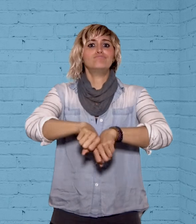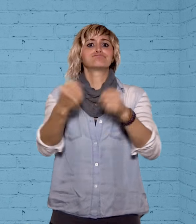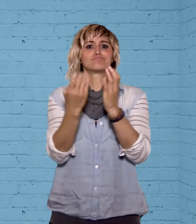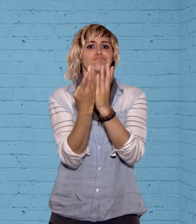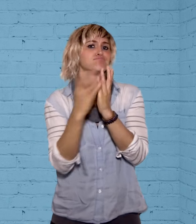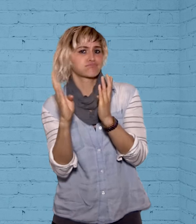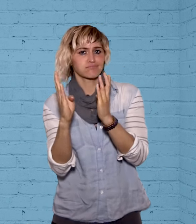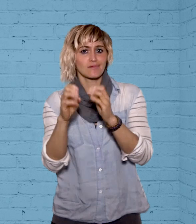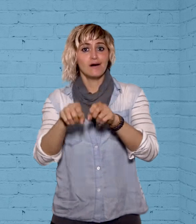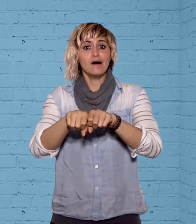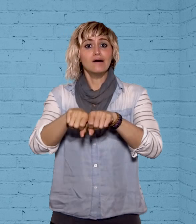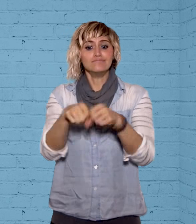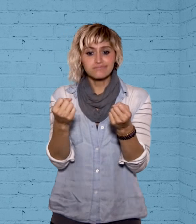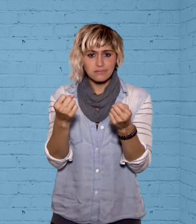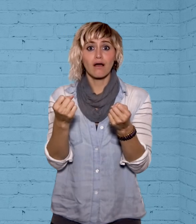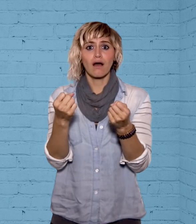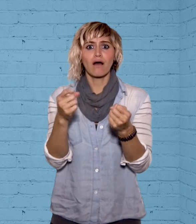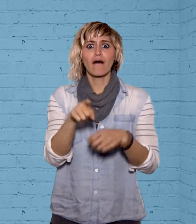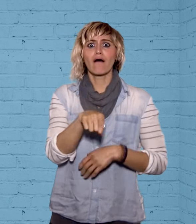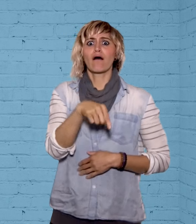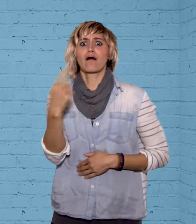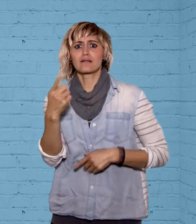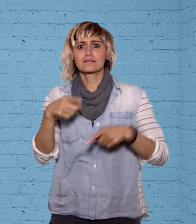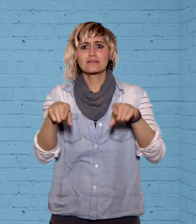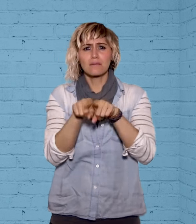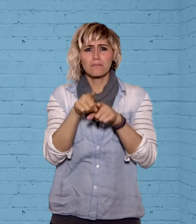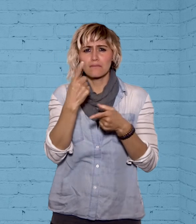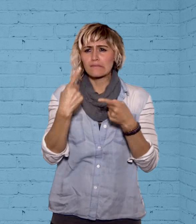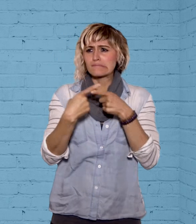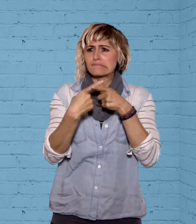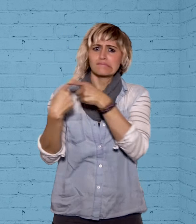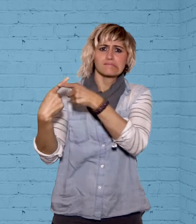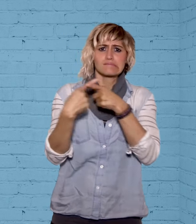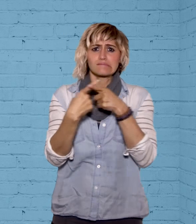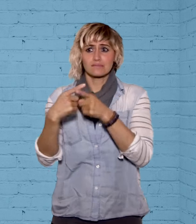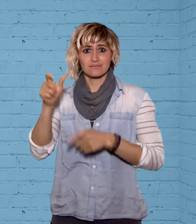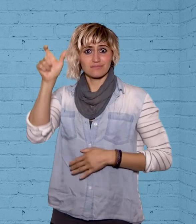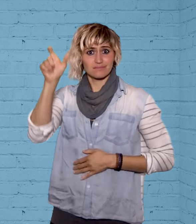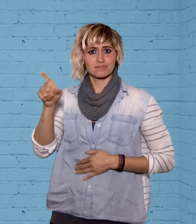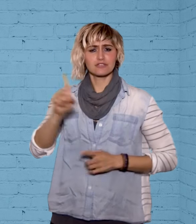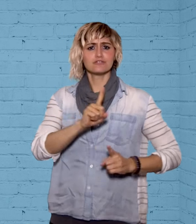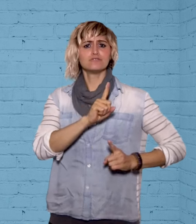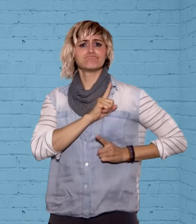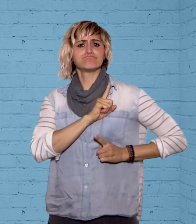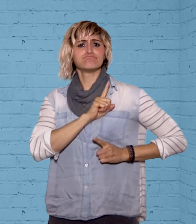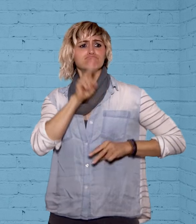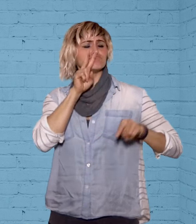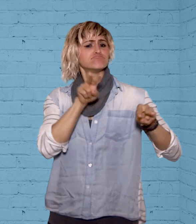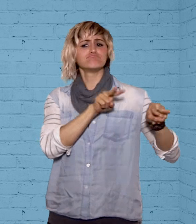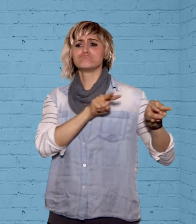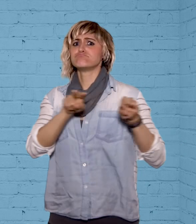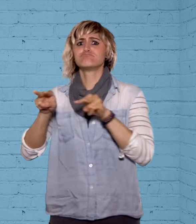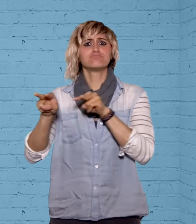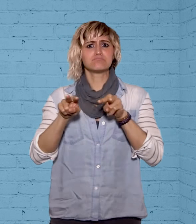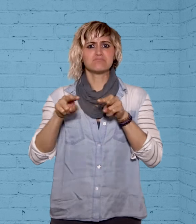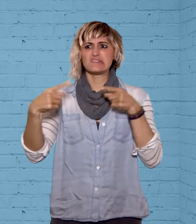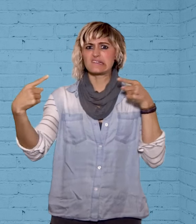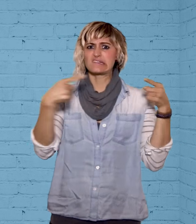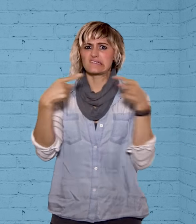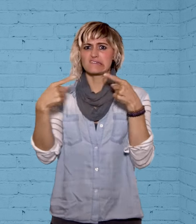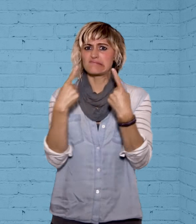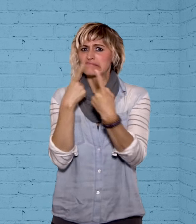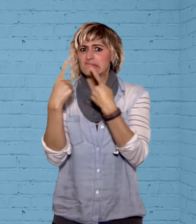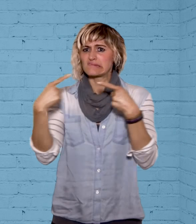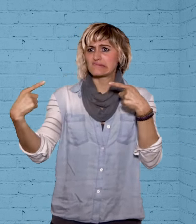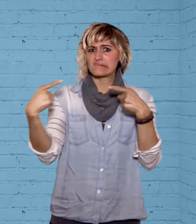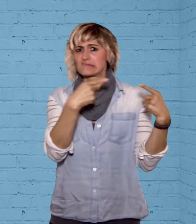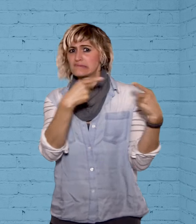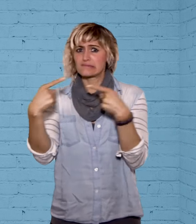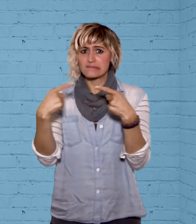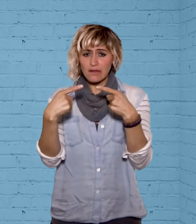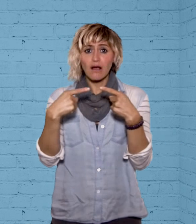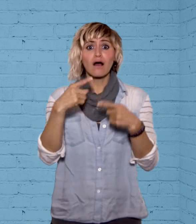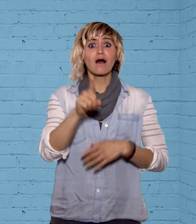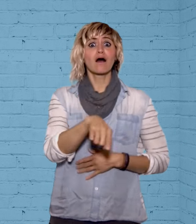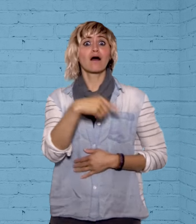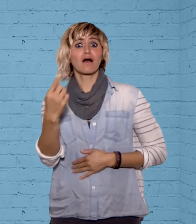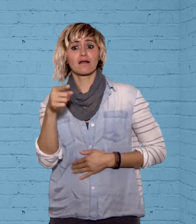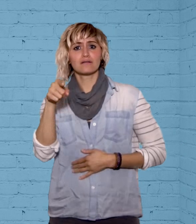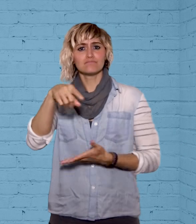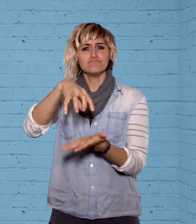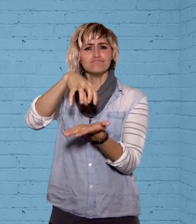a bathroom door, fighting with a security guard